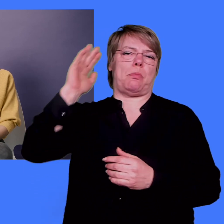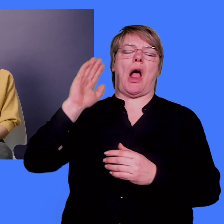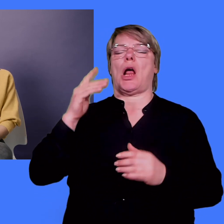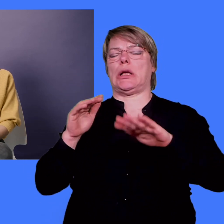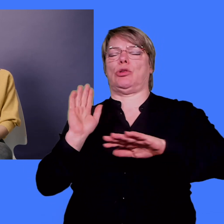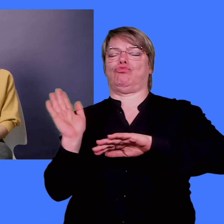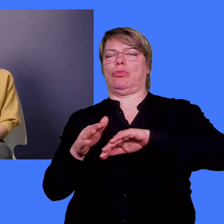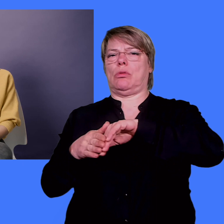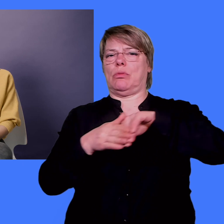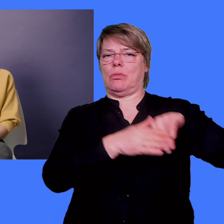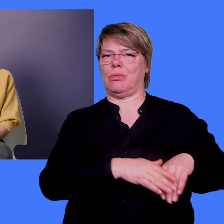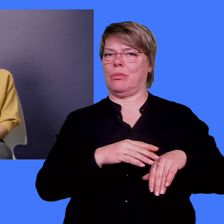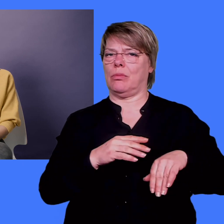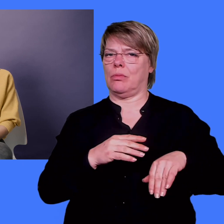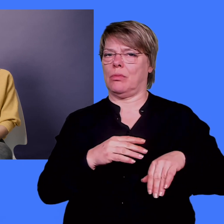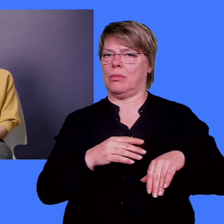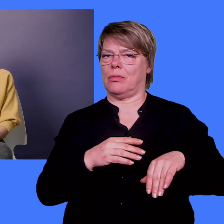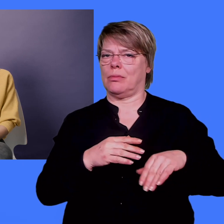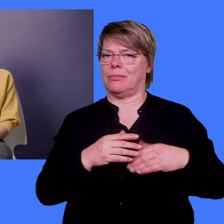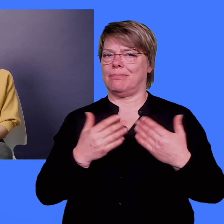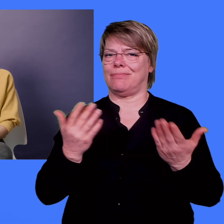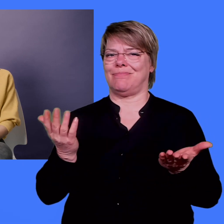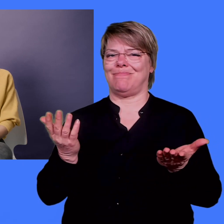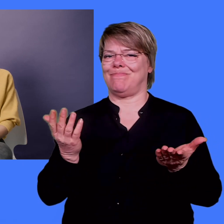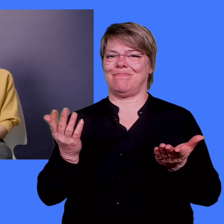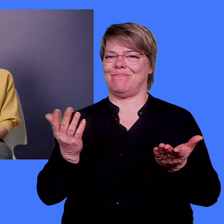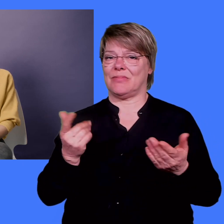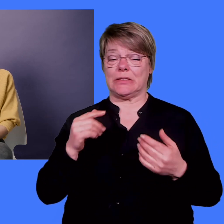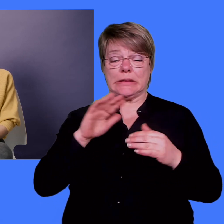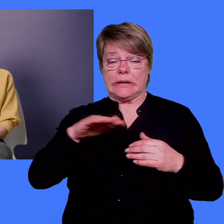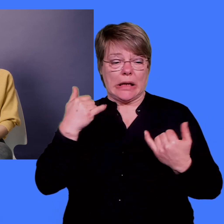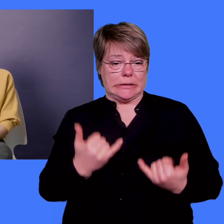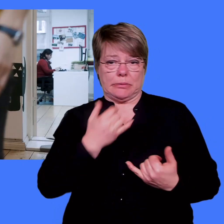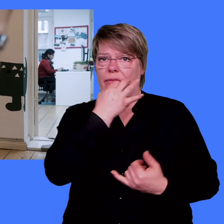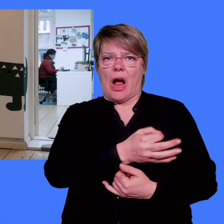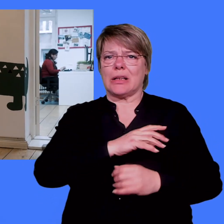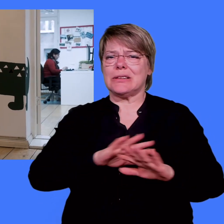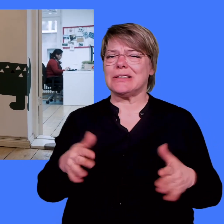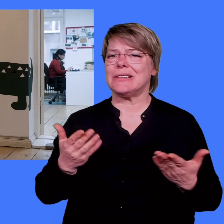because they have more life experience and because they think that they know what's best for the child anyway